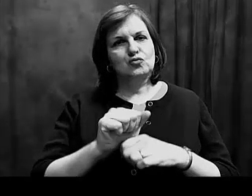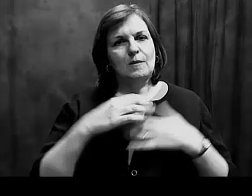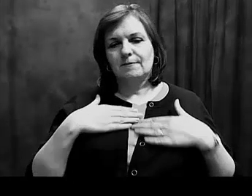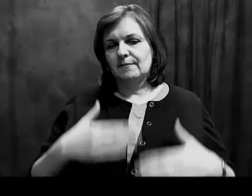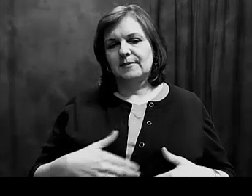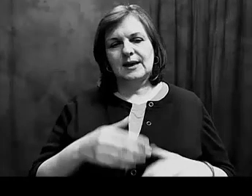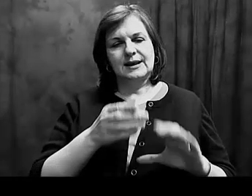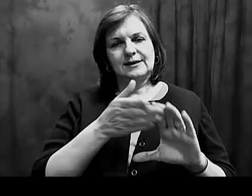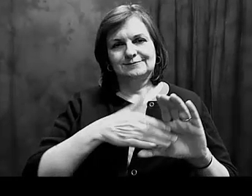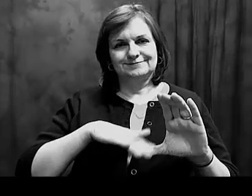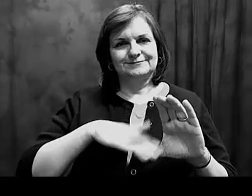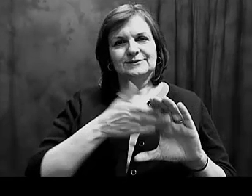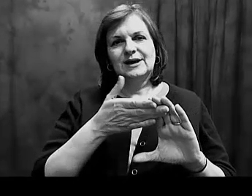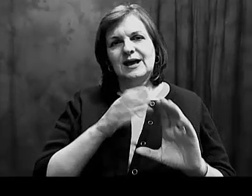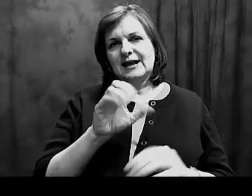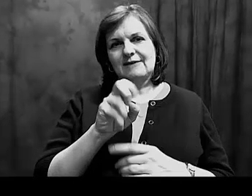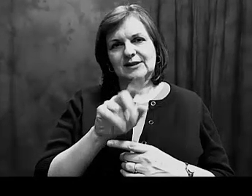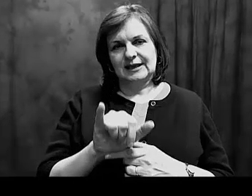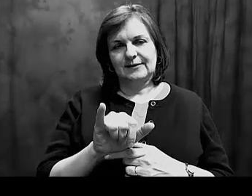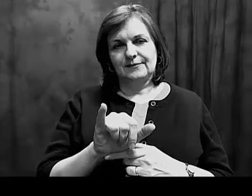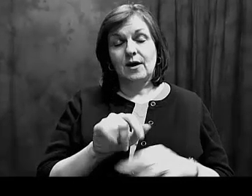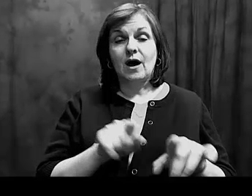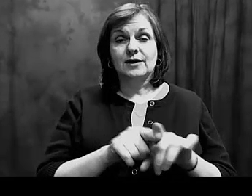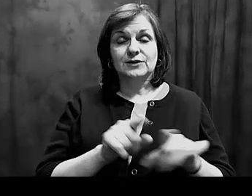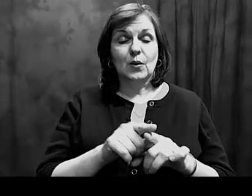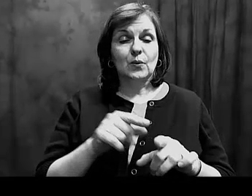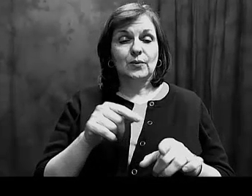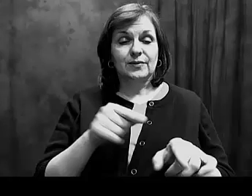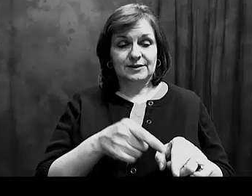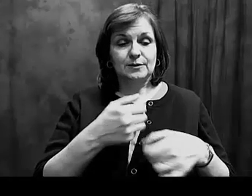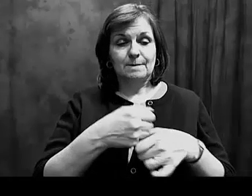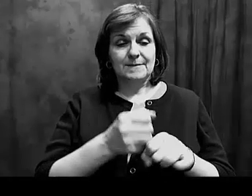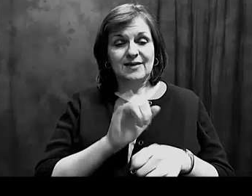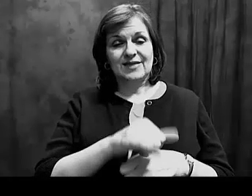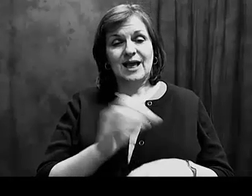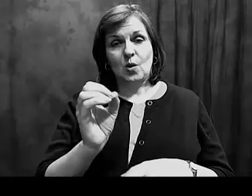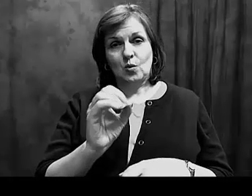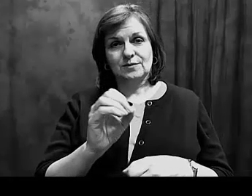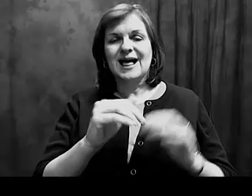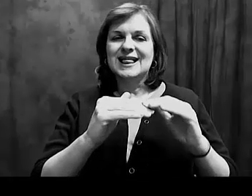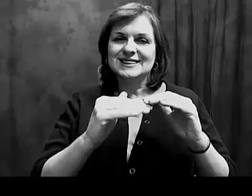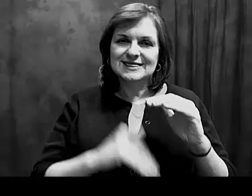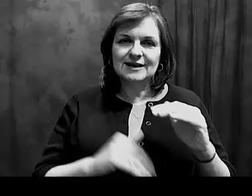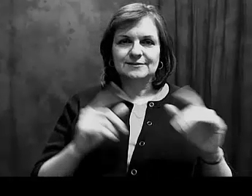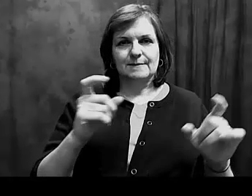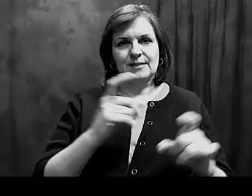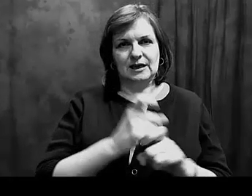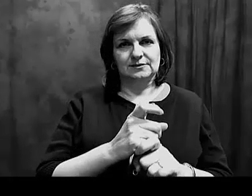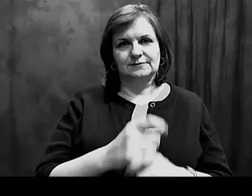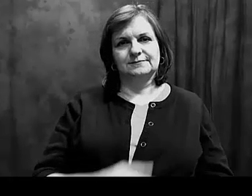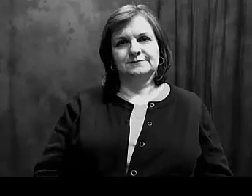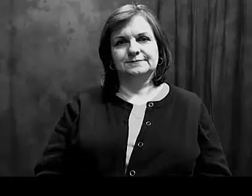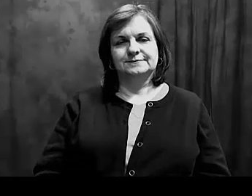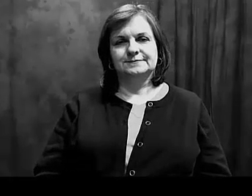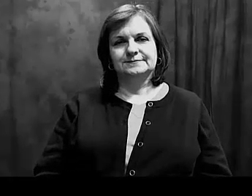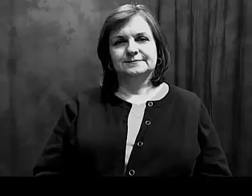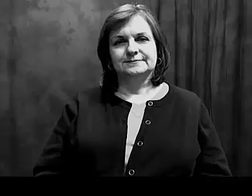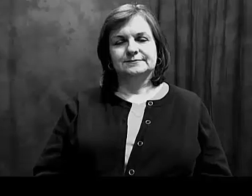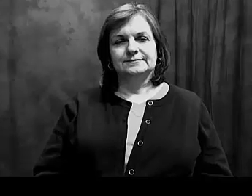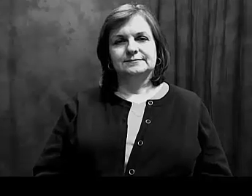and you need to think about the fact that that will then make this organism less complex in the long run